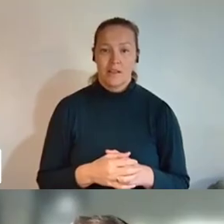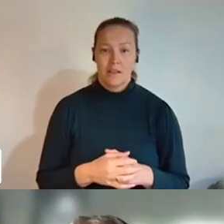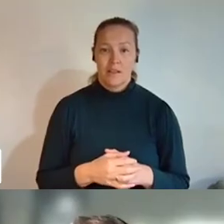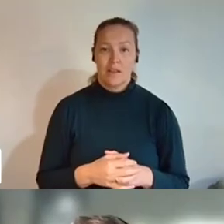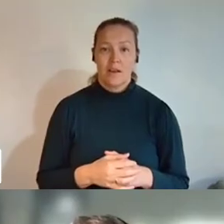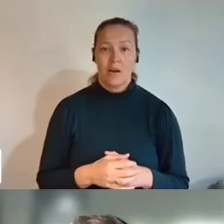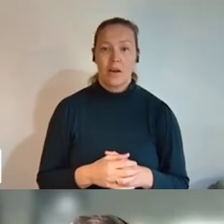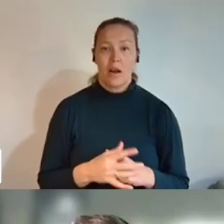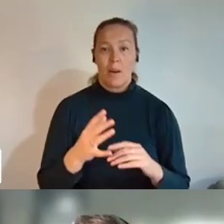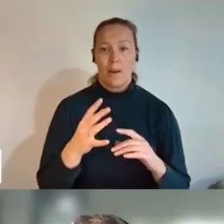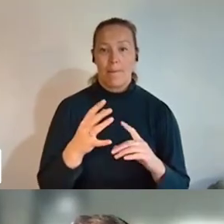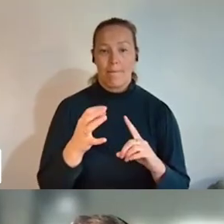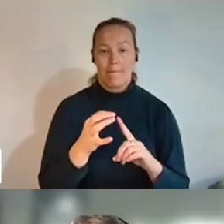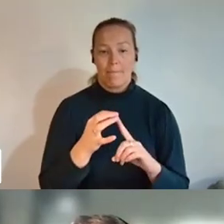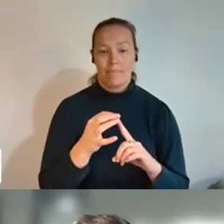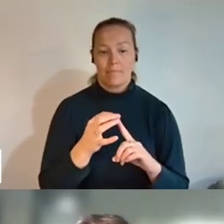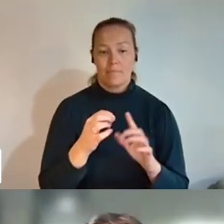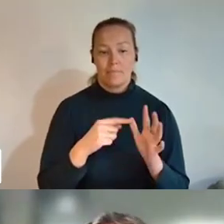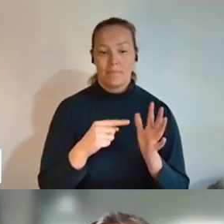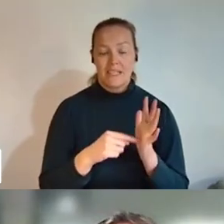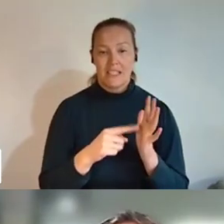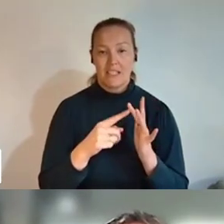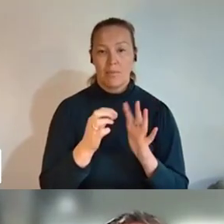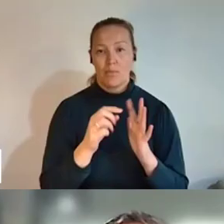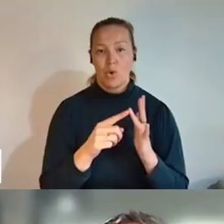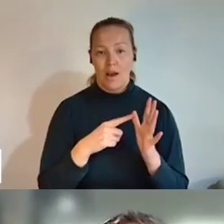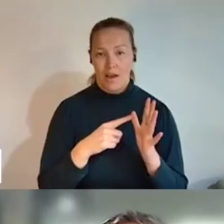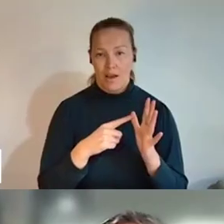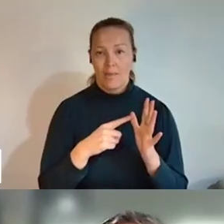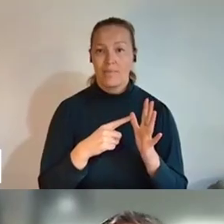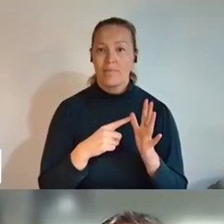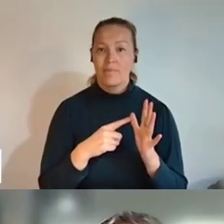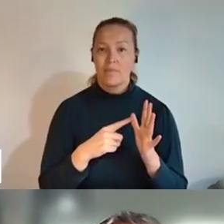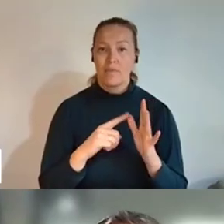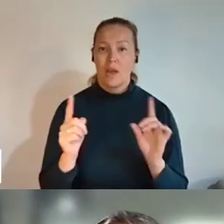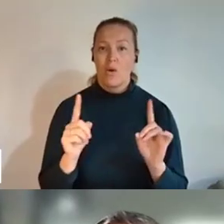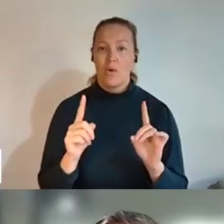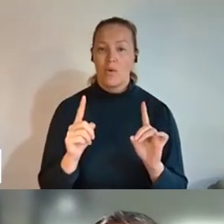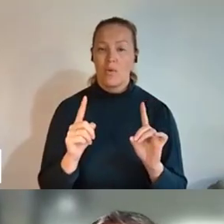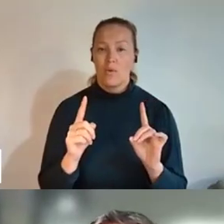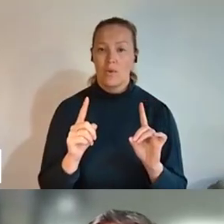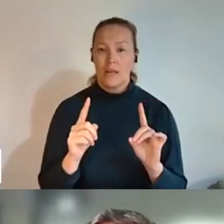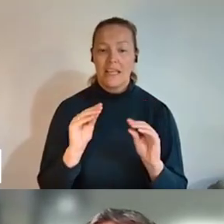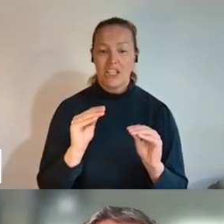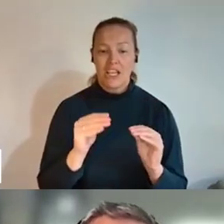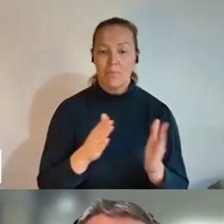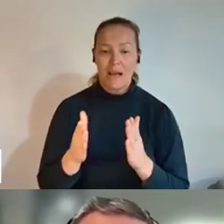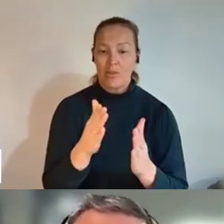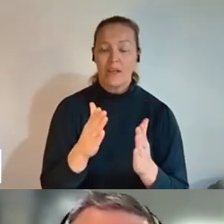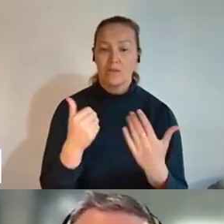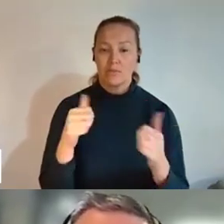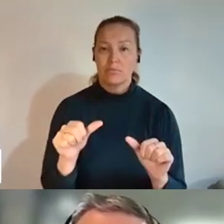Poa. This is for you, Nick. "What is an education pathway to move forwards more people in political